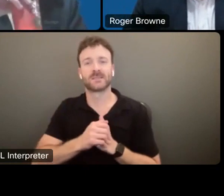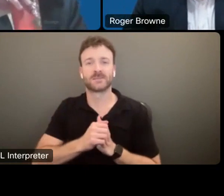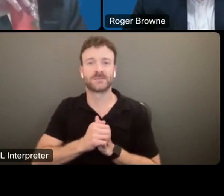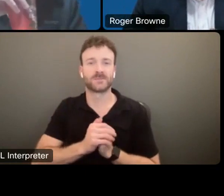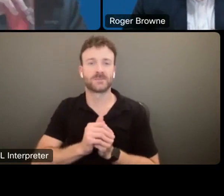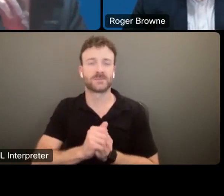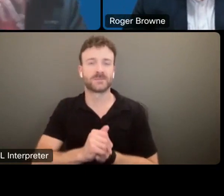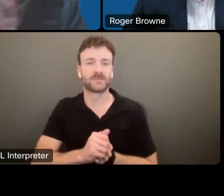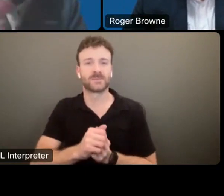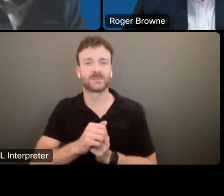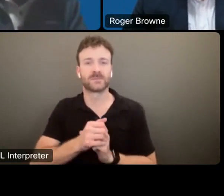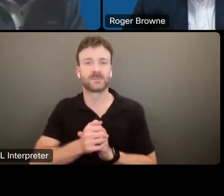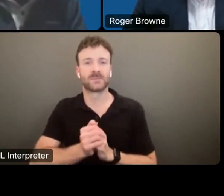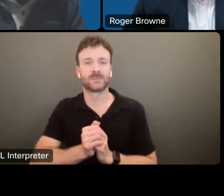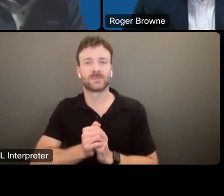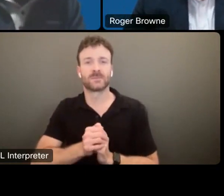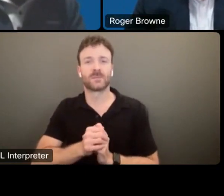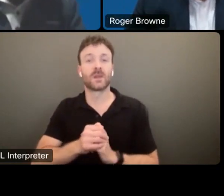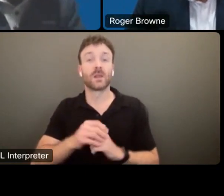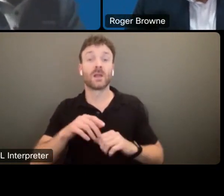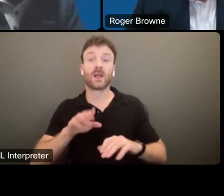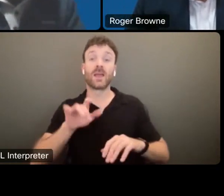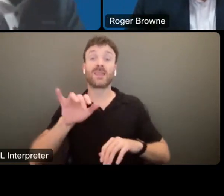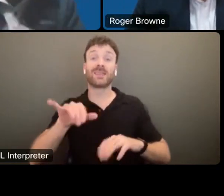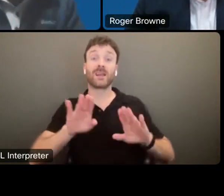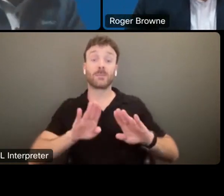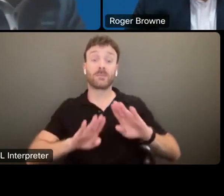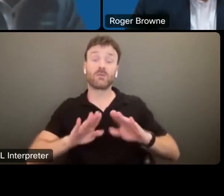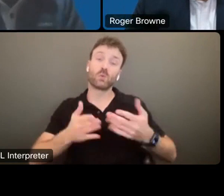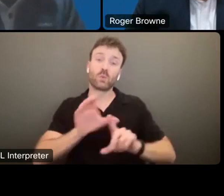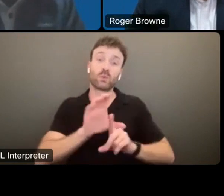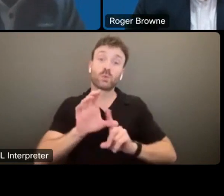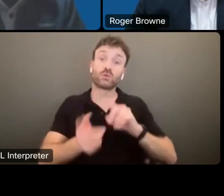First off, if I can speak to the behavioral cultural shift, I think one of the biggest